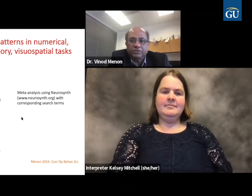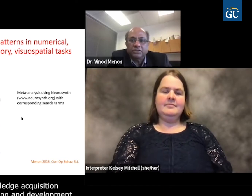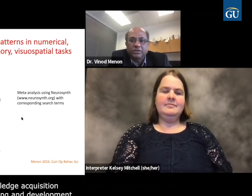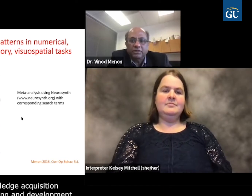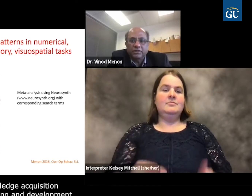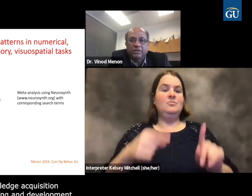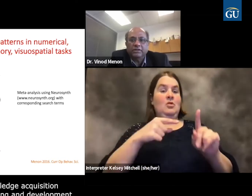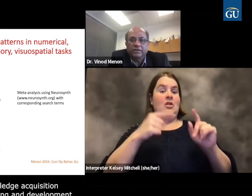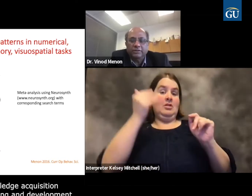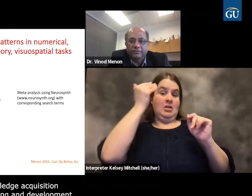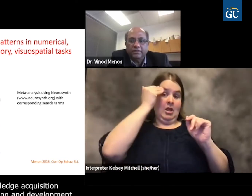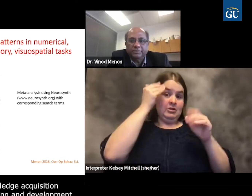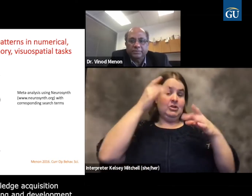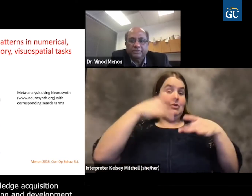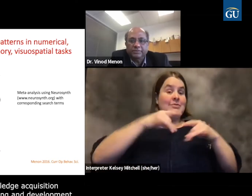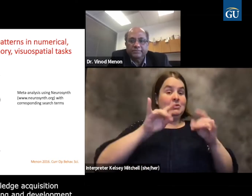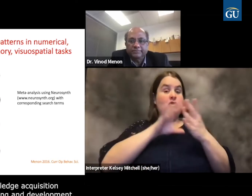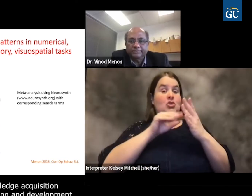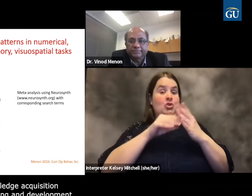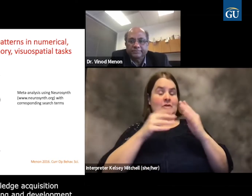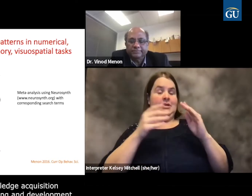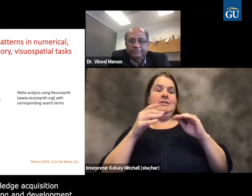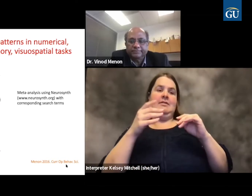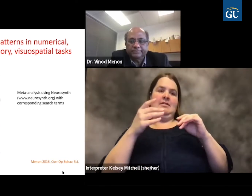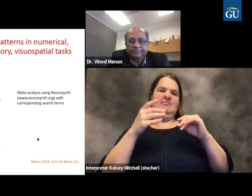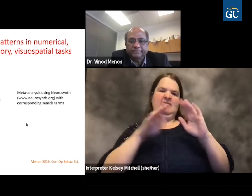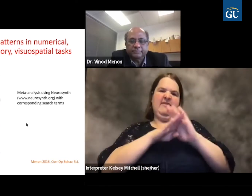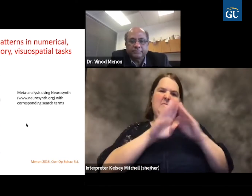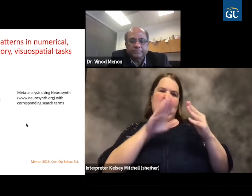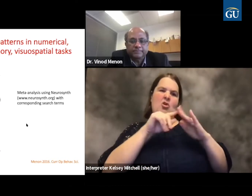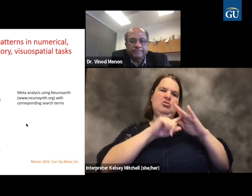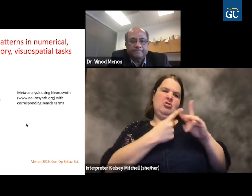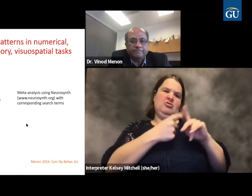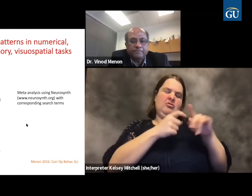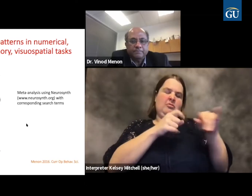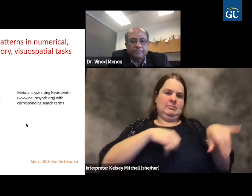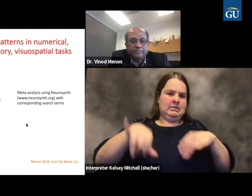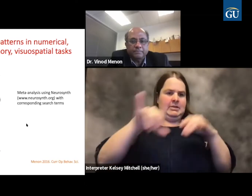knowledge acquisition and learning and development